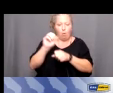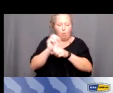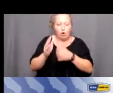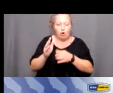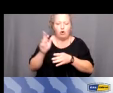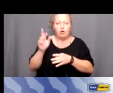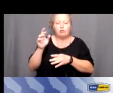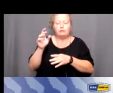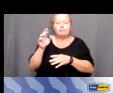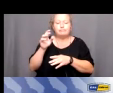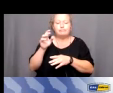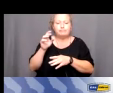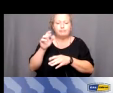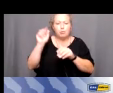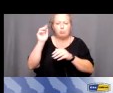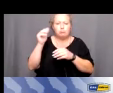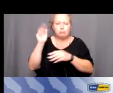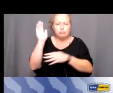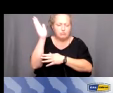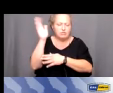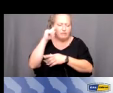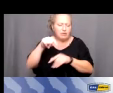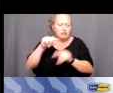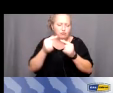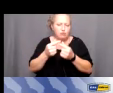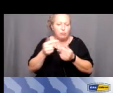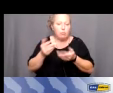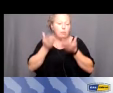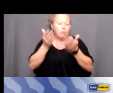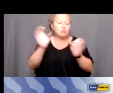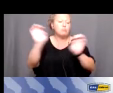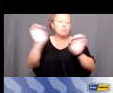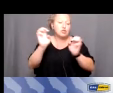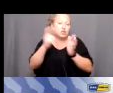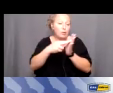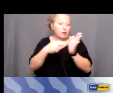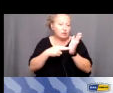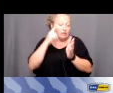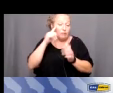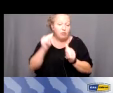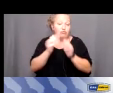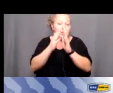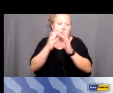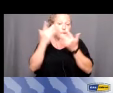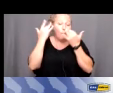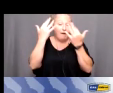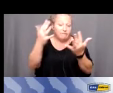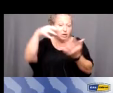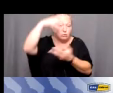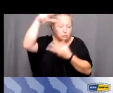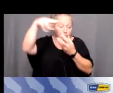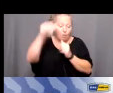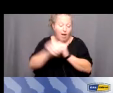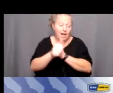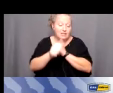presented to this group, discussing a new proposed emergency regulation to address wildfire smoke hazards